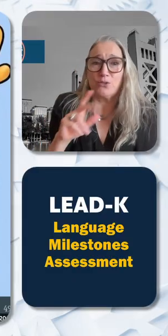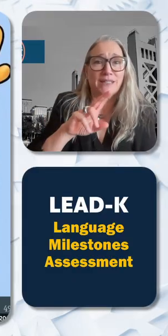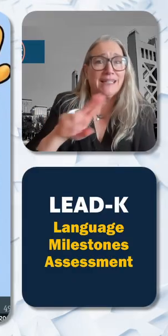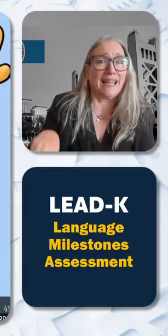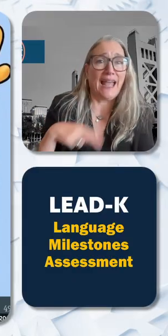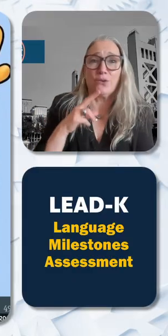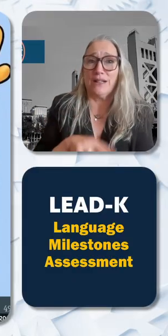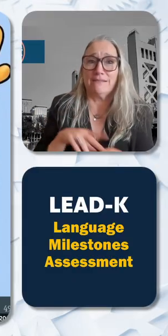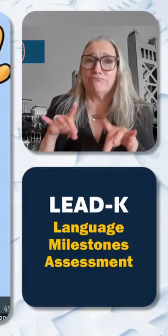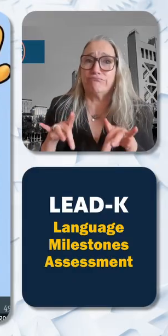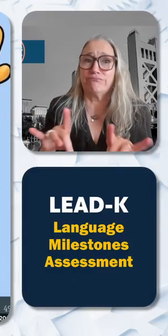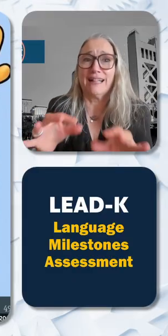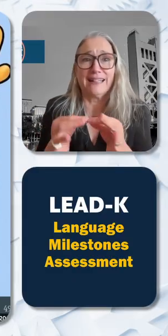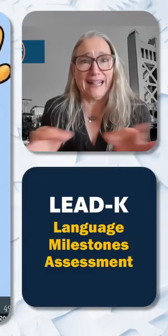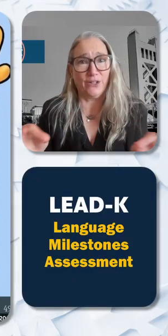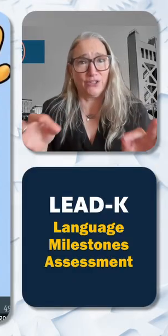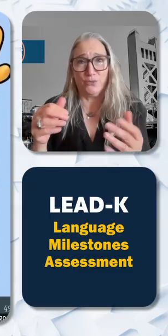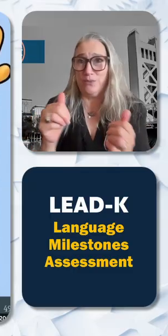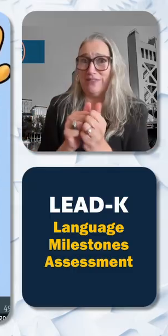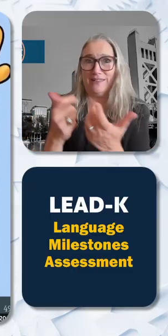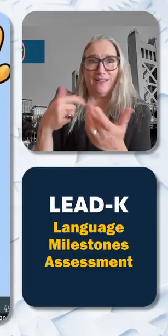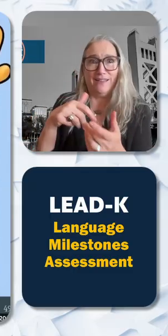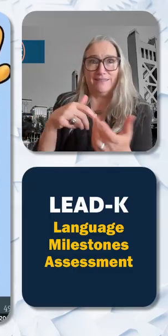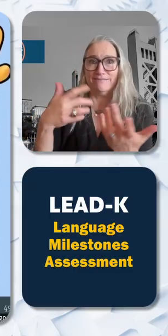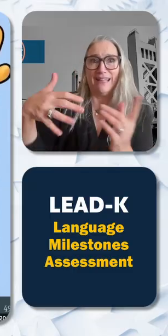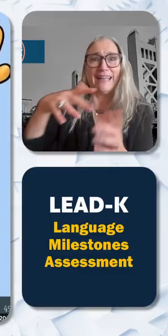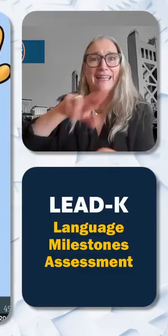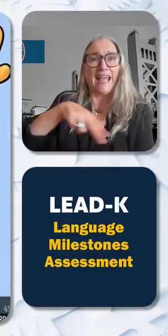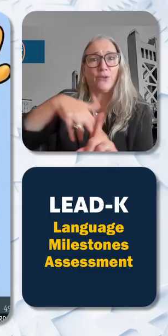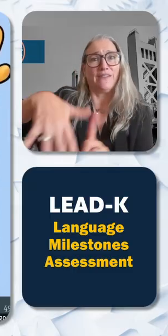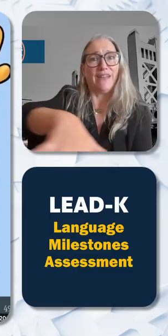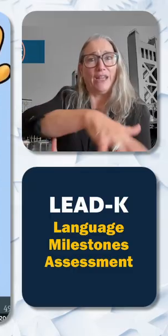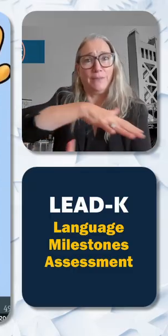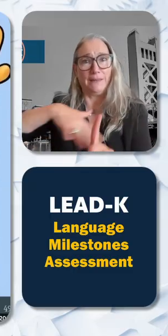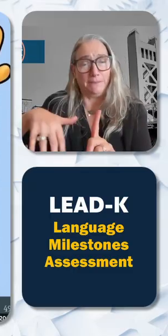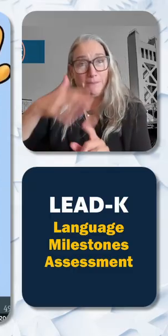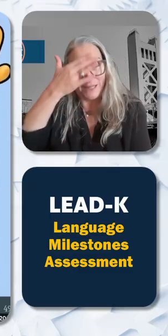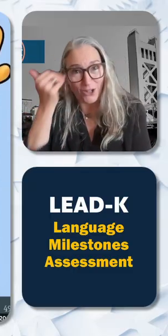Deaf coaching helps children naturally acquire language